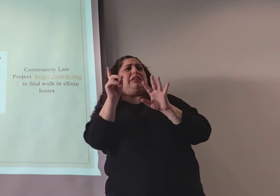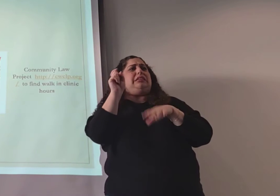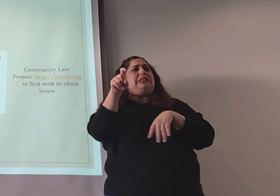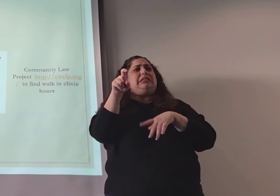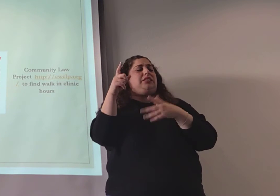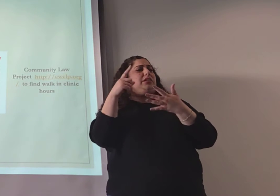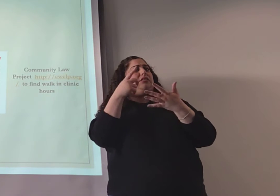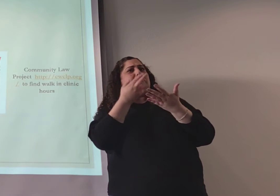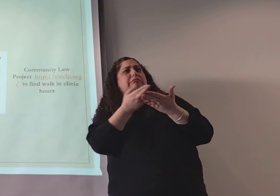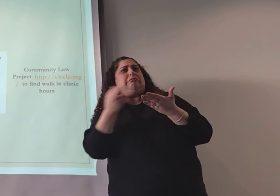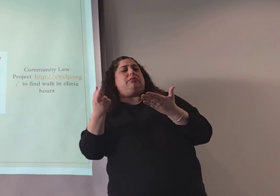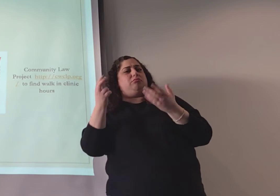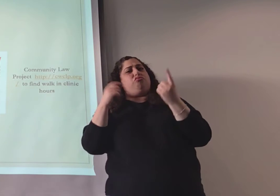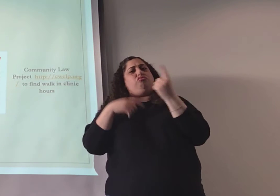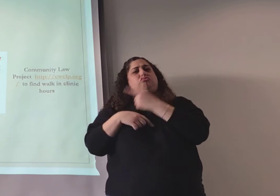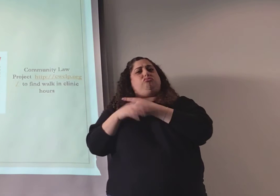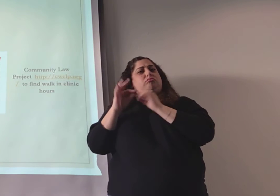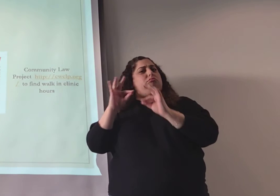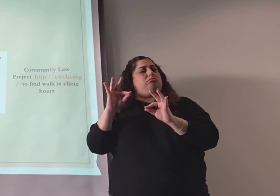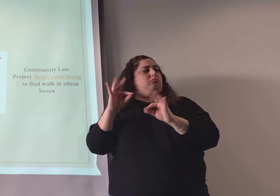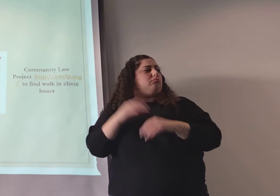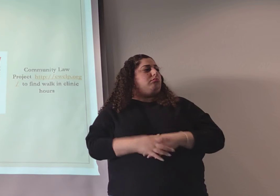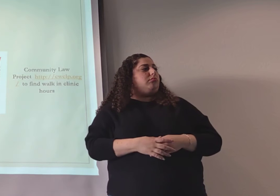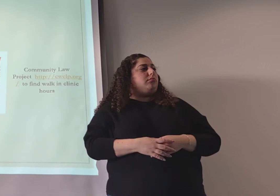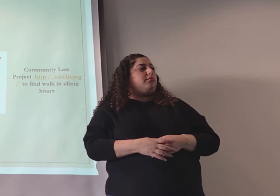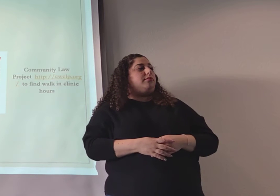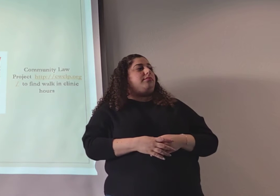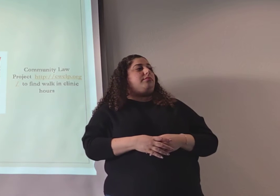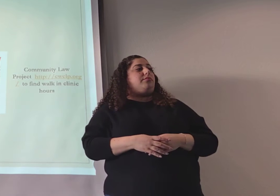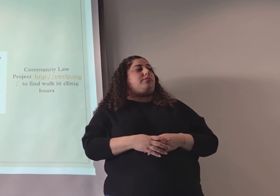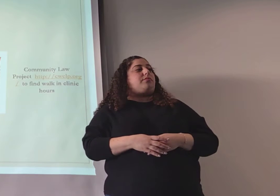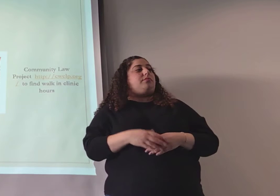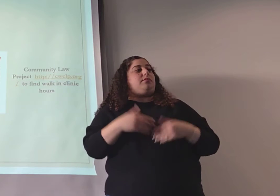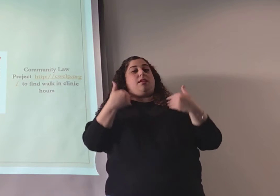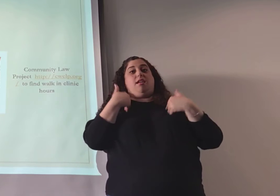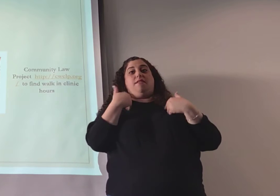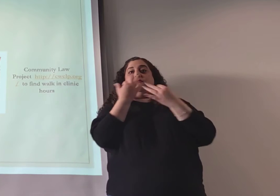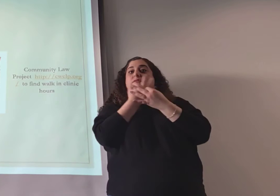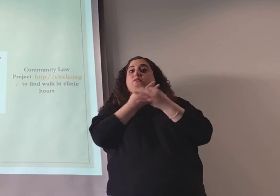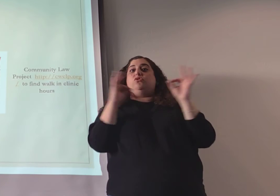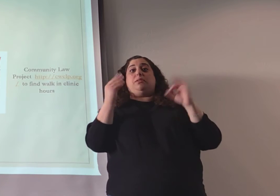Legal Aid Society of San Diego can help.